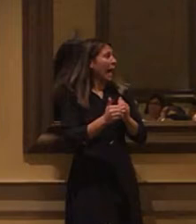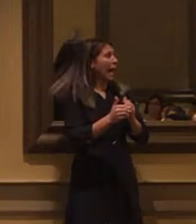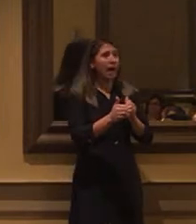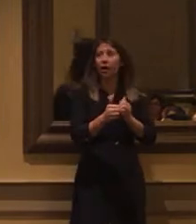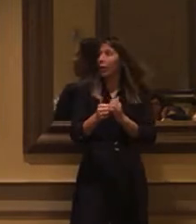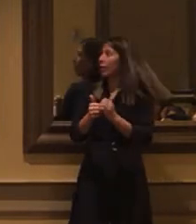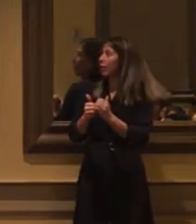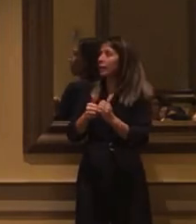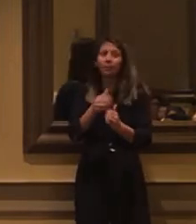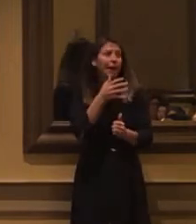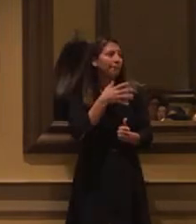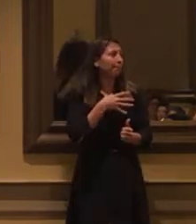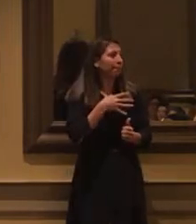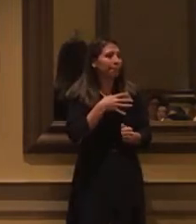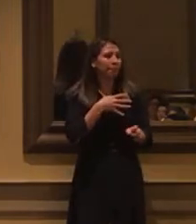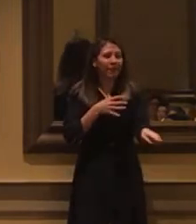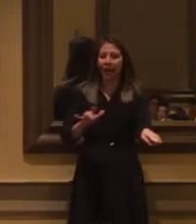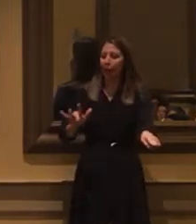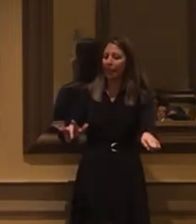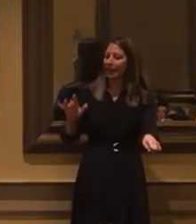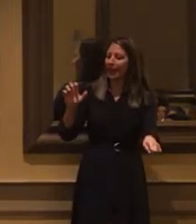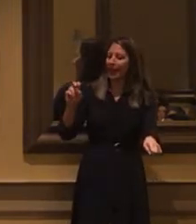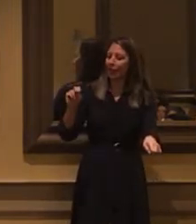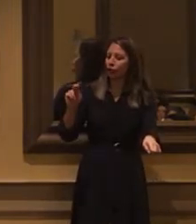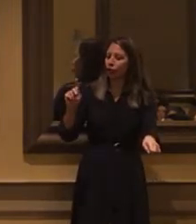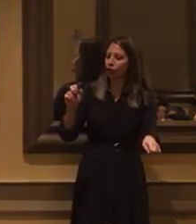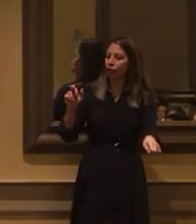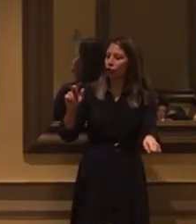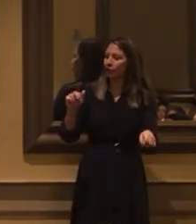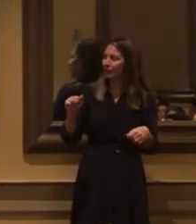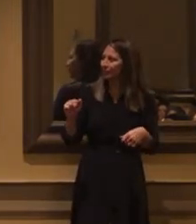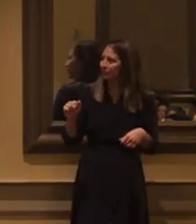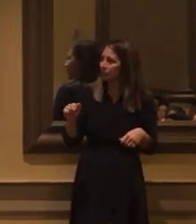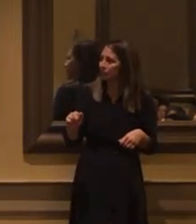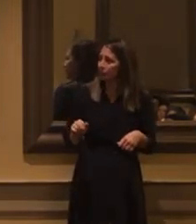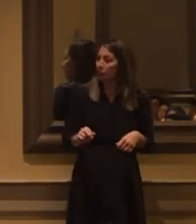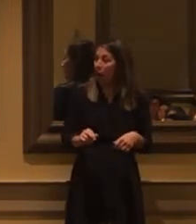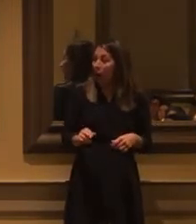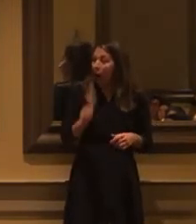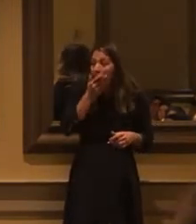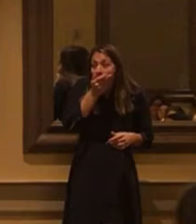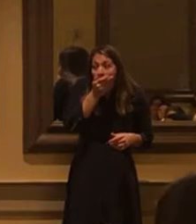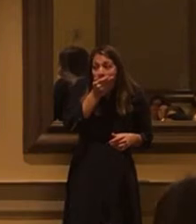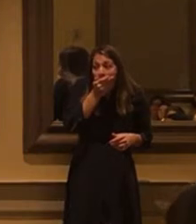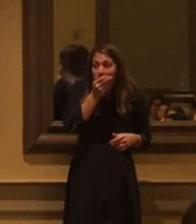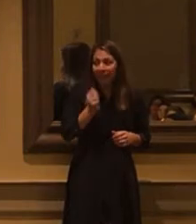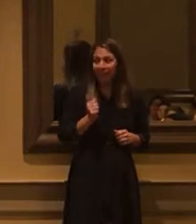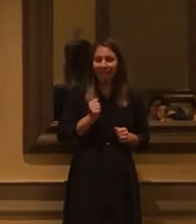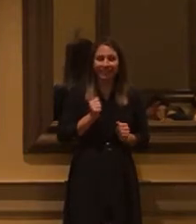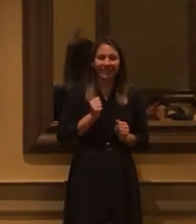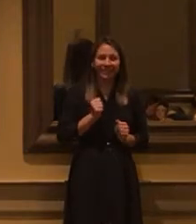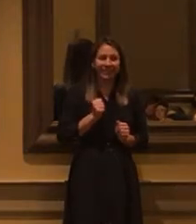(BACKGROUND CHATTER)